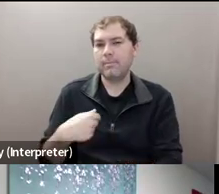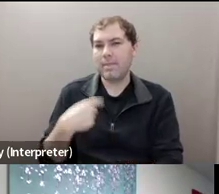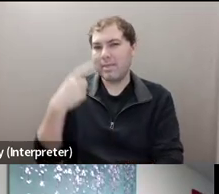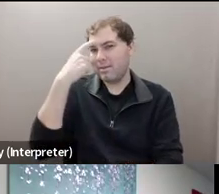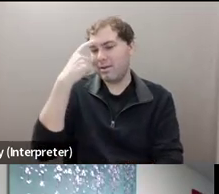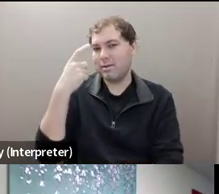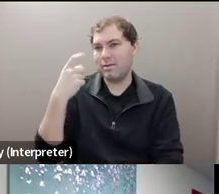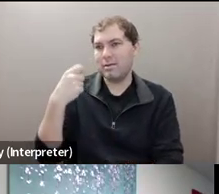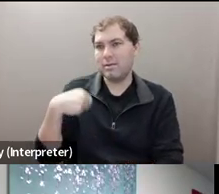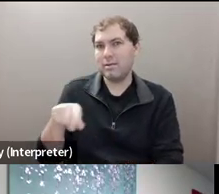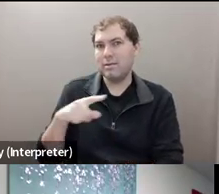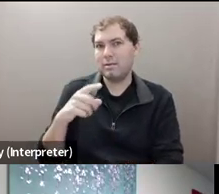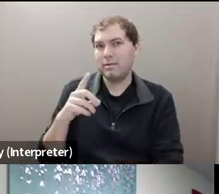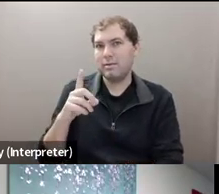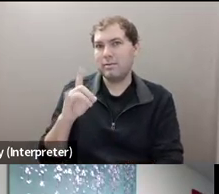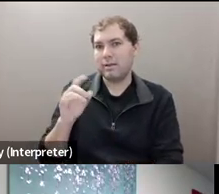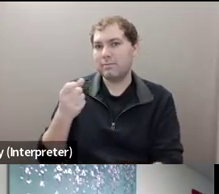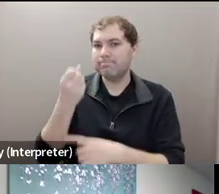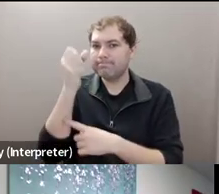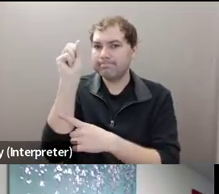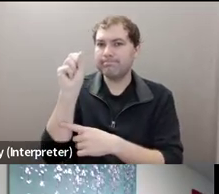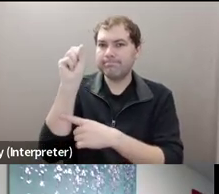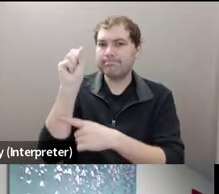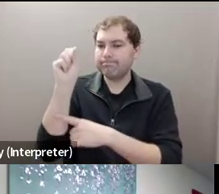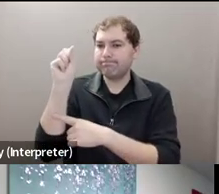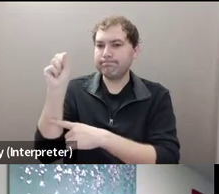TELEPHONE_USER: And did a demonstration over there. 17036717673: And